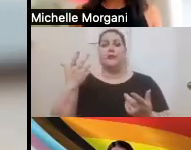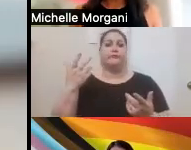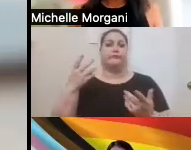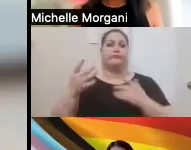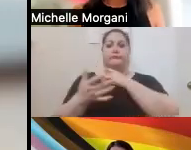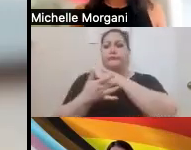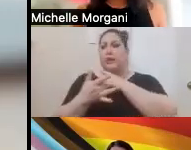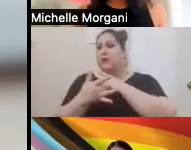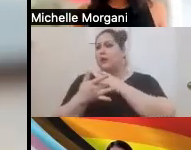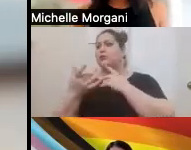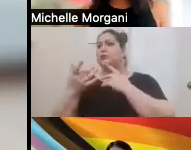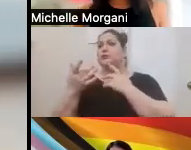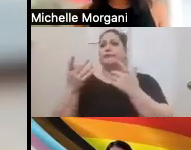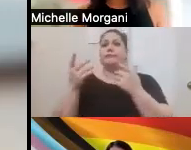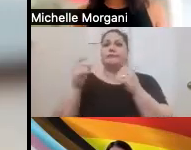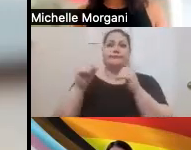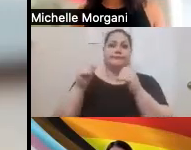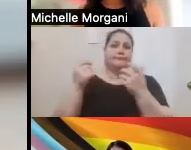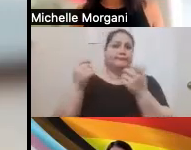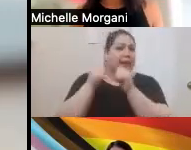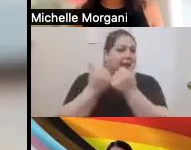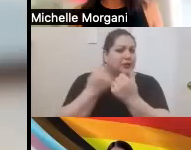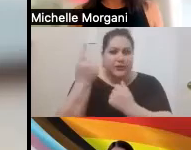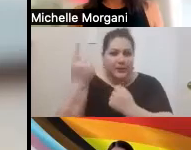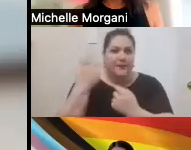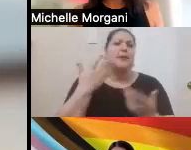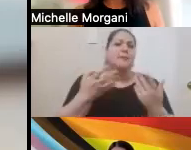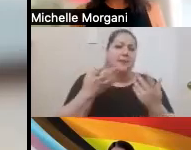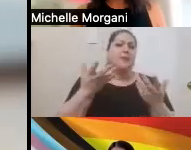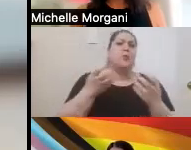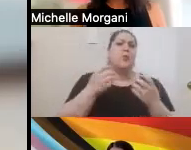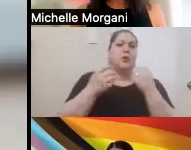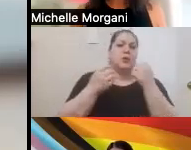We may want to actually support a student in various other needs.